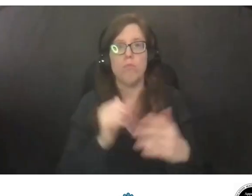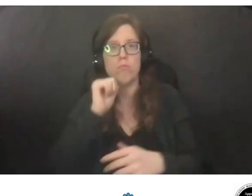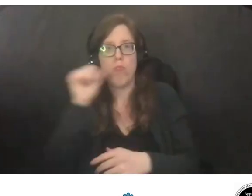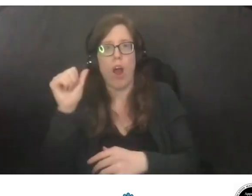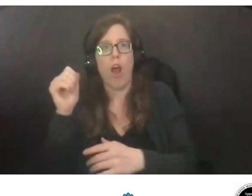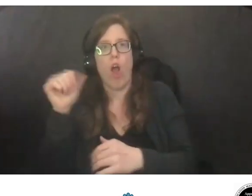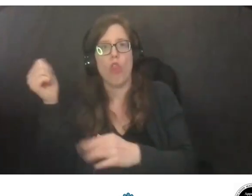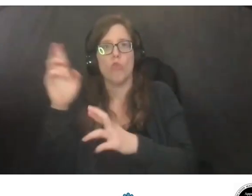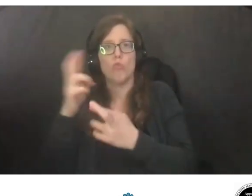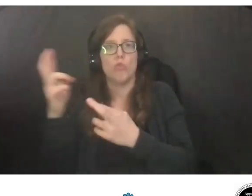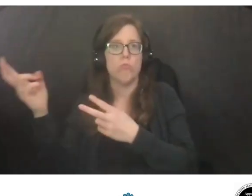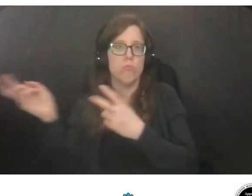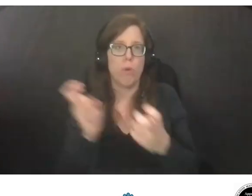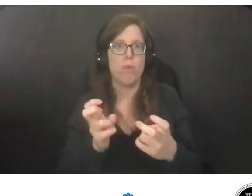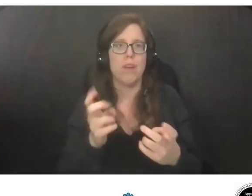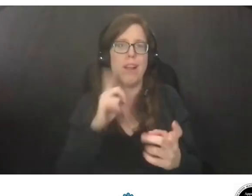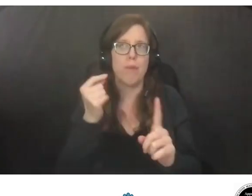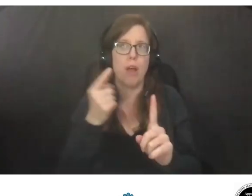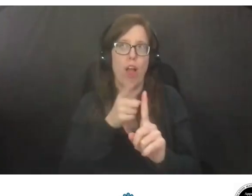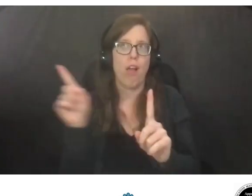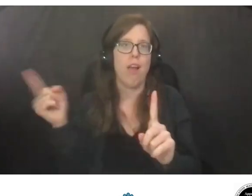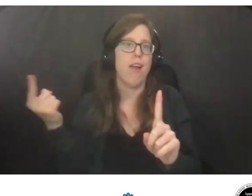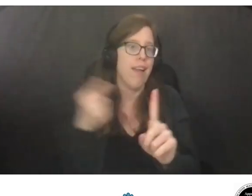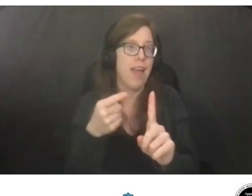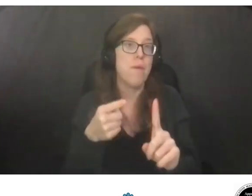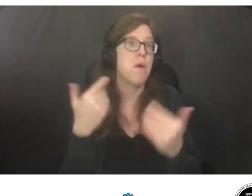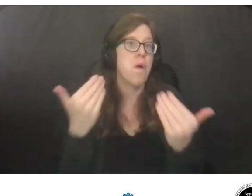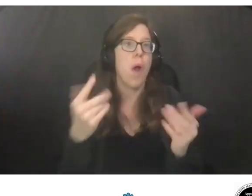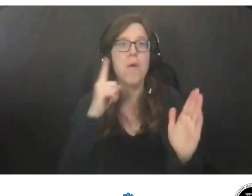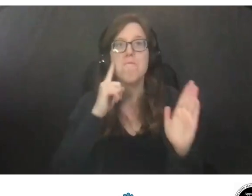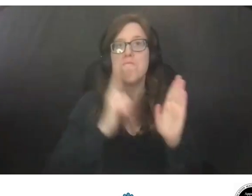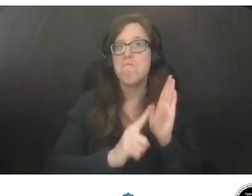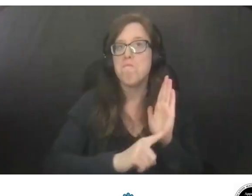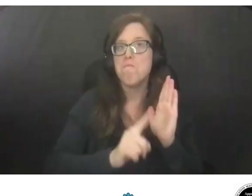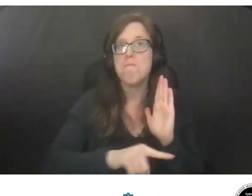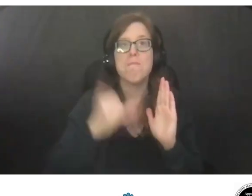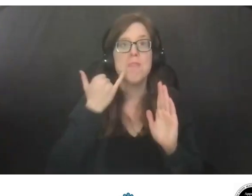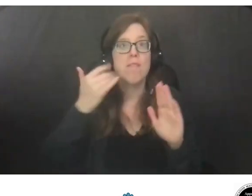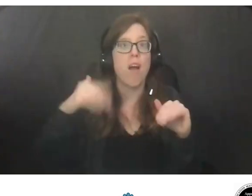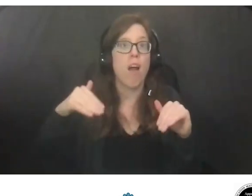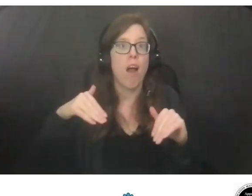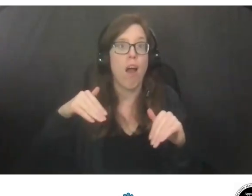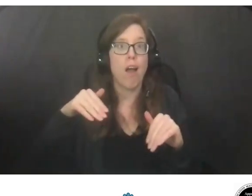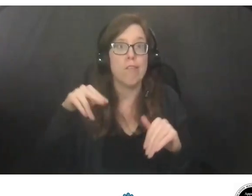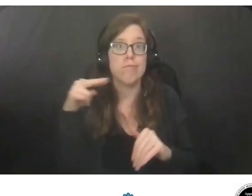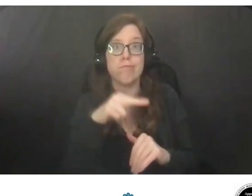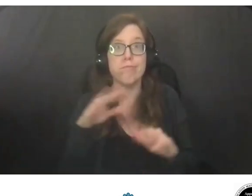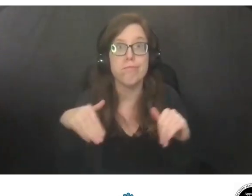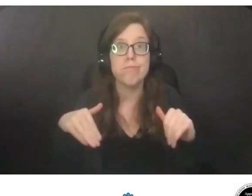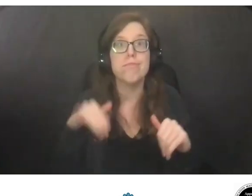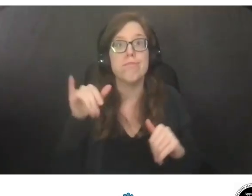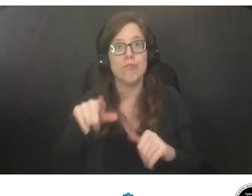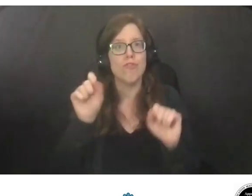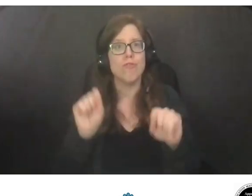So, anyway, that's a little bit off topic. But check that out if you haven't...haven't explored that before, and that is where you can